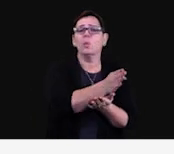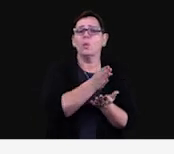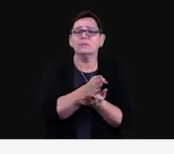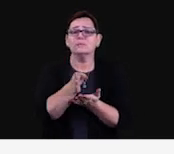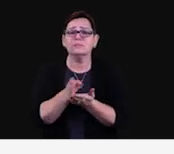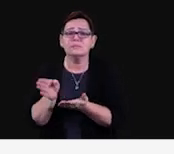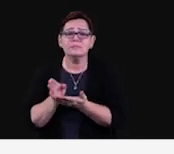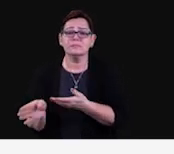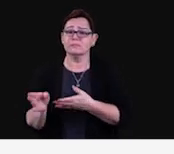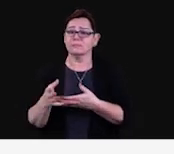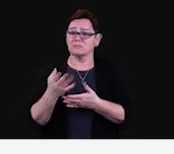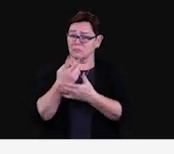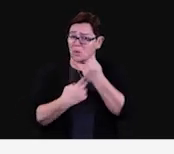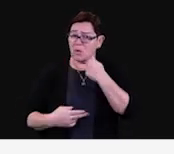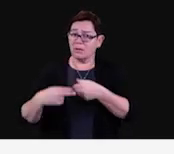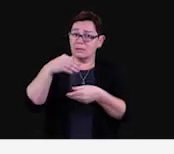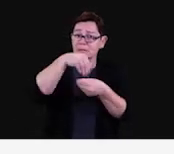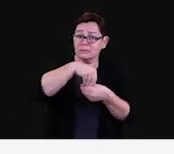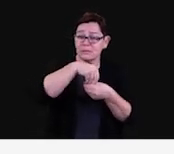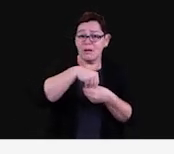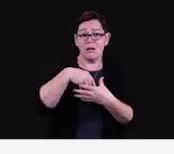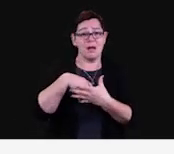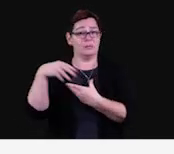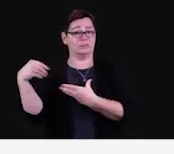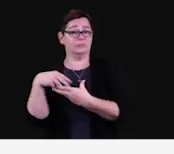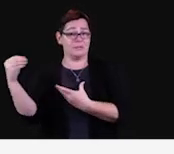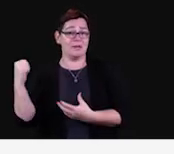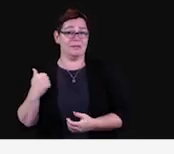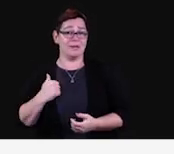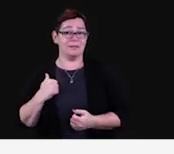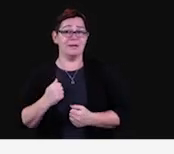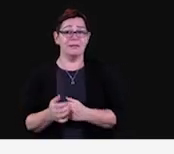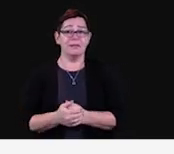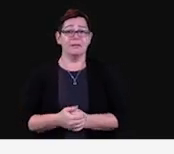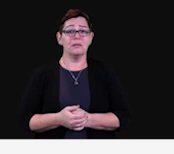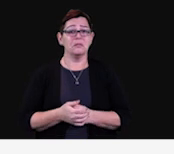You can receive many different types of income, including employment income.